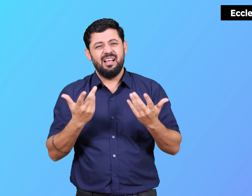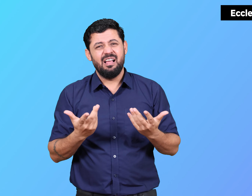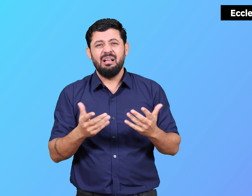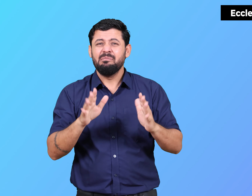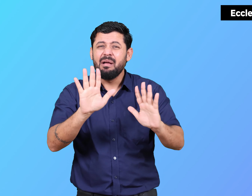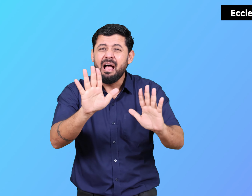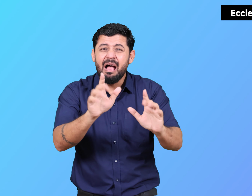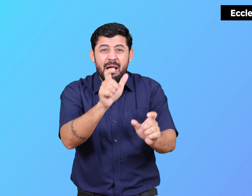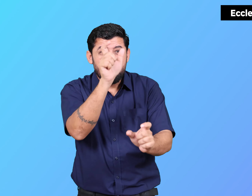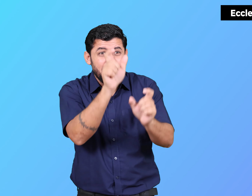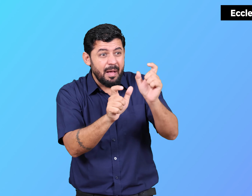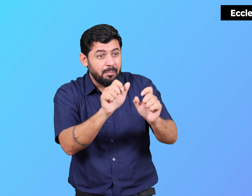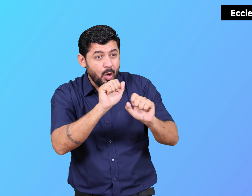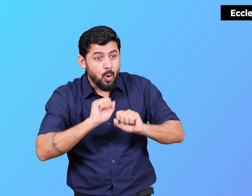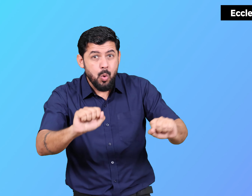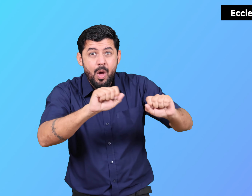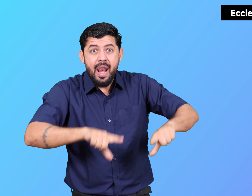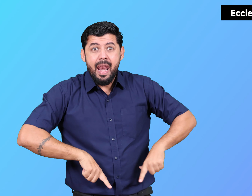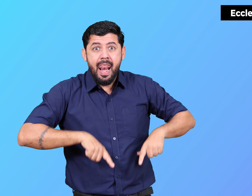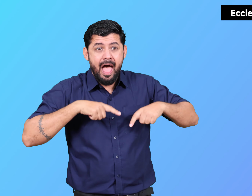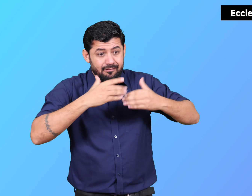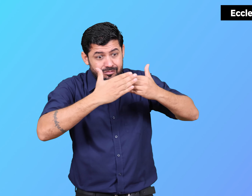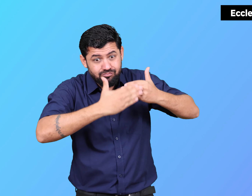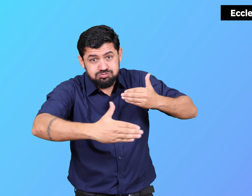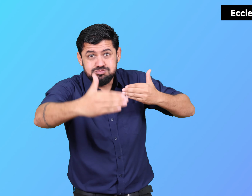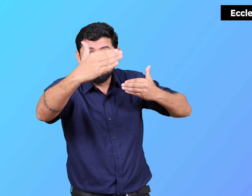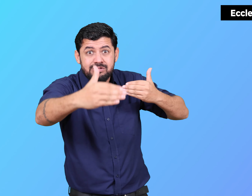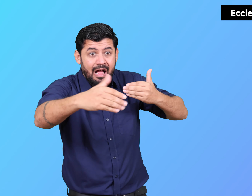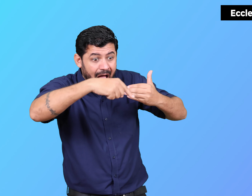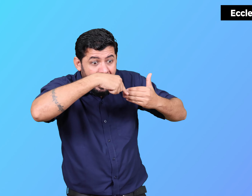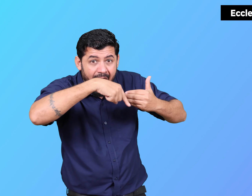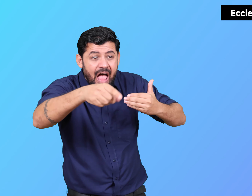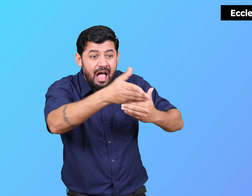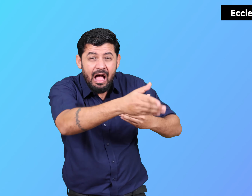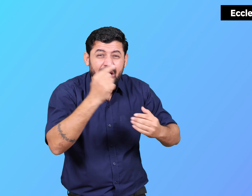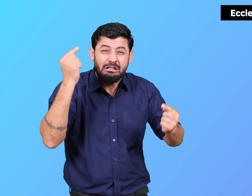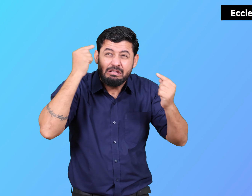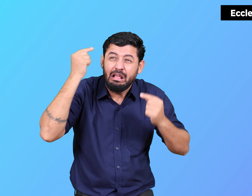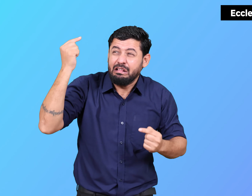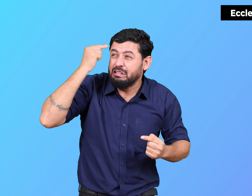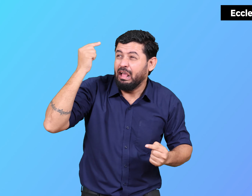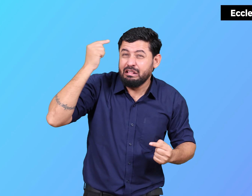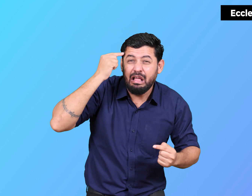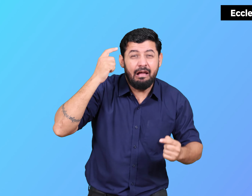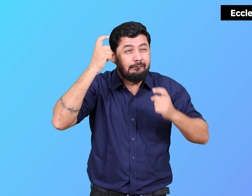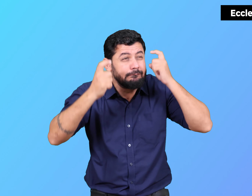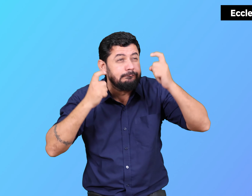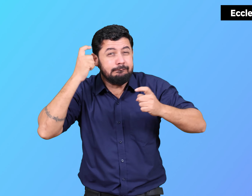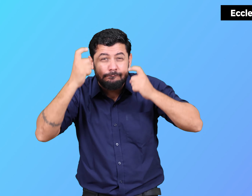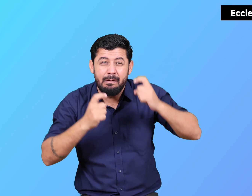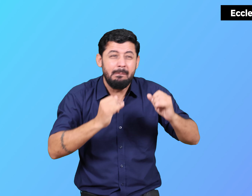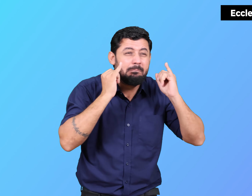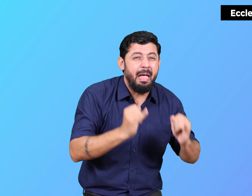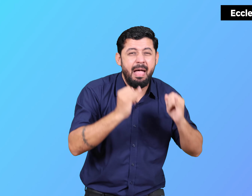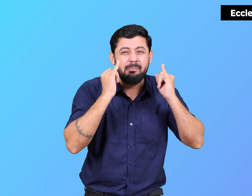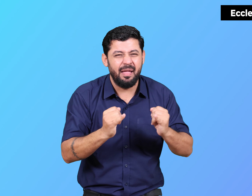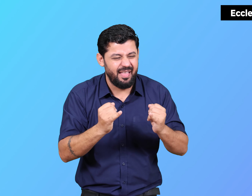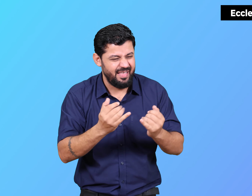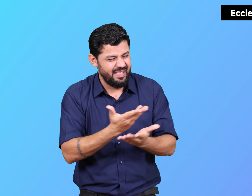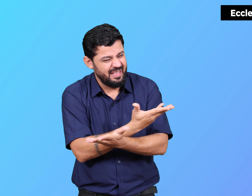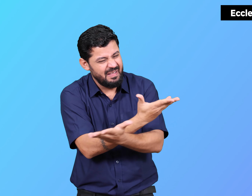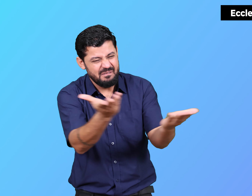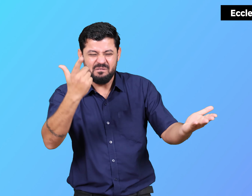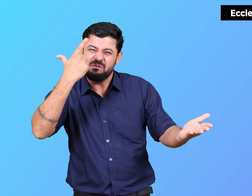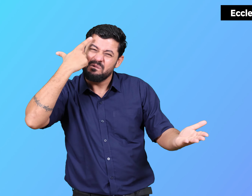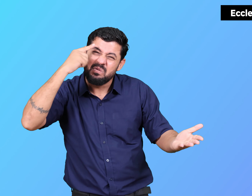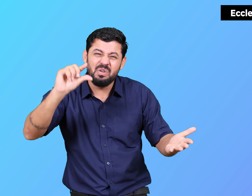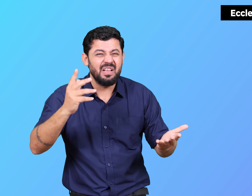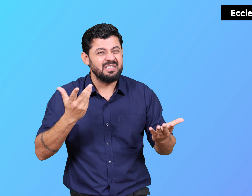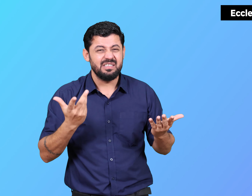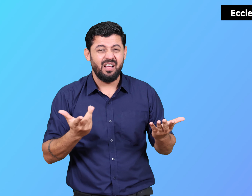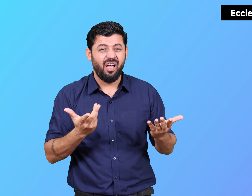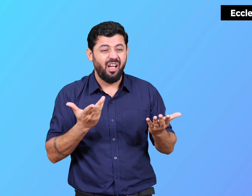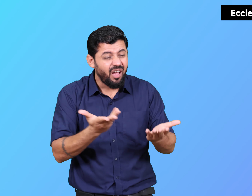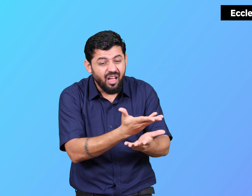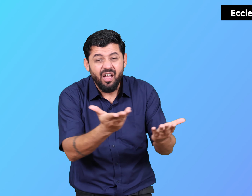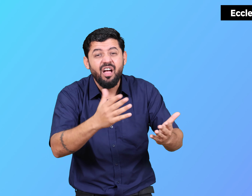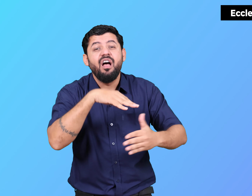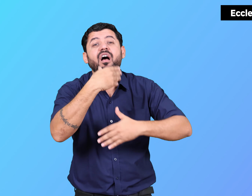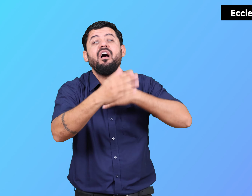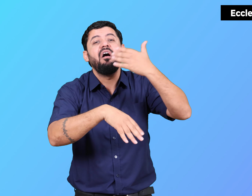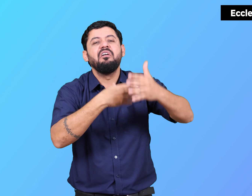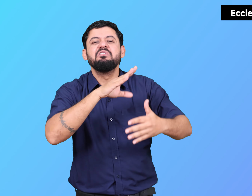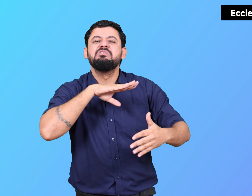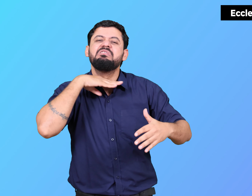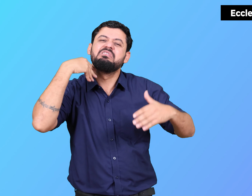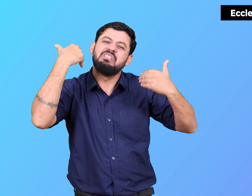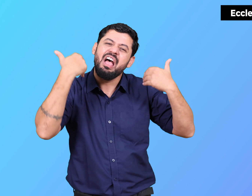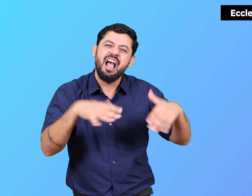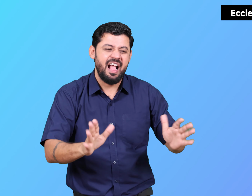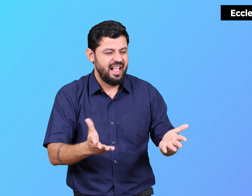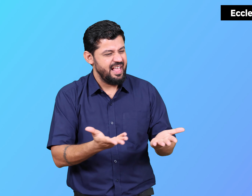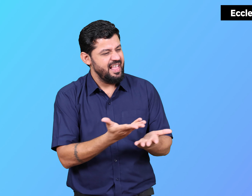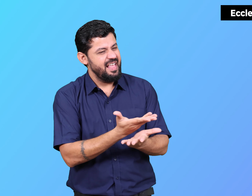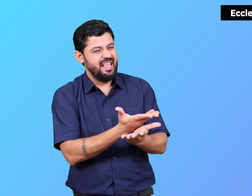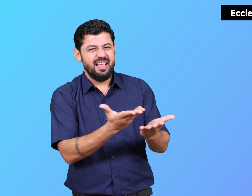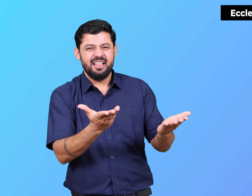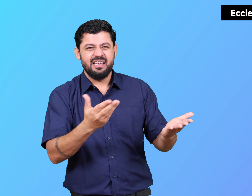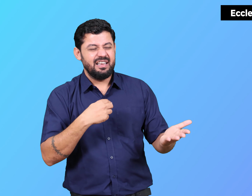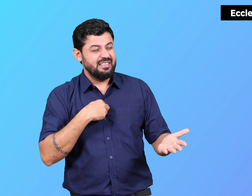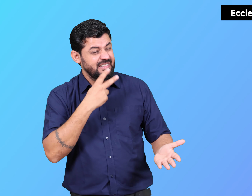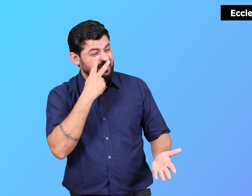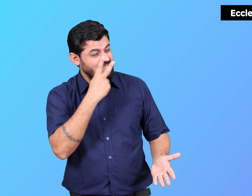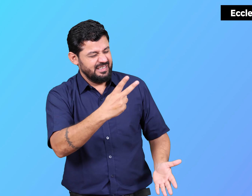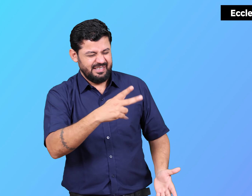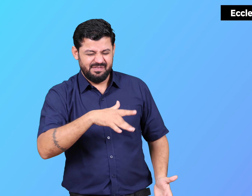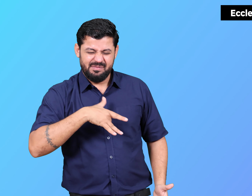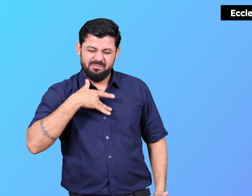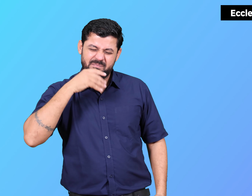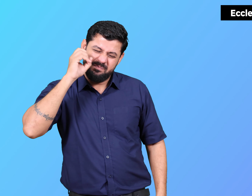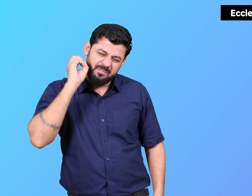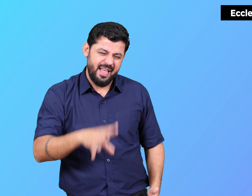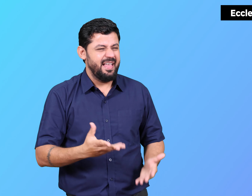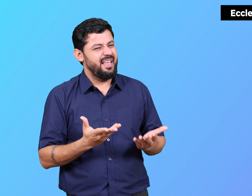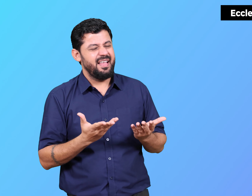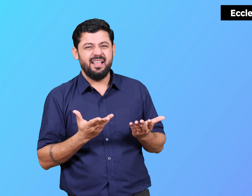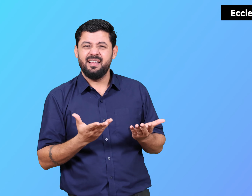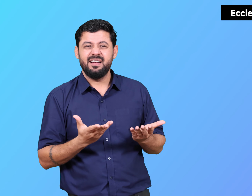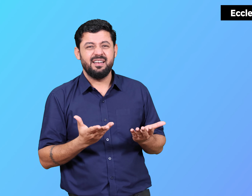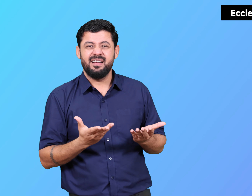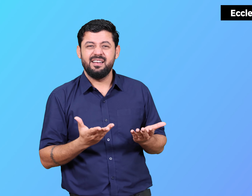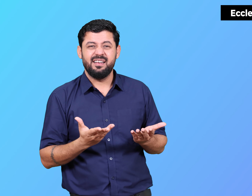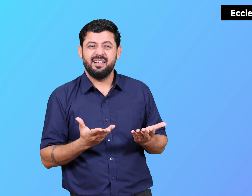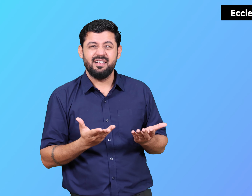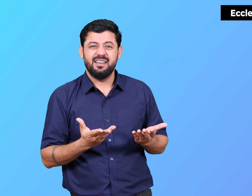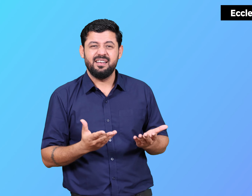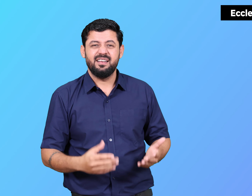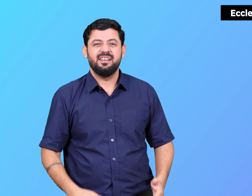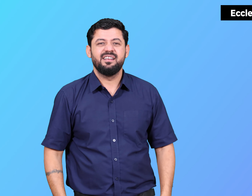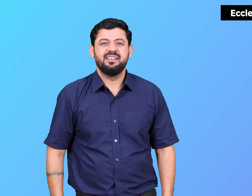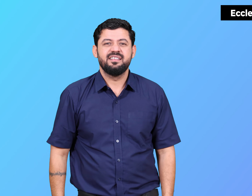But it is also very bad that people always think evil and foolish thoughts. And those thoughts lead to death.